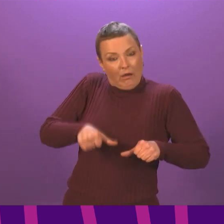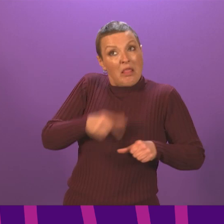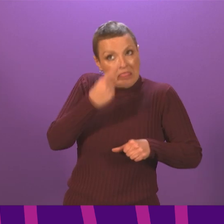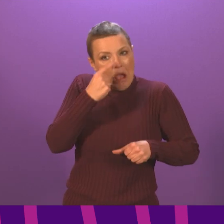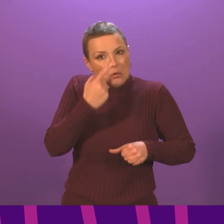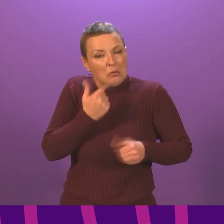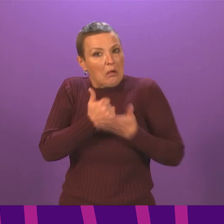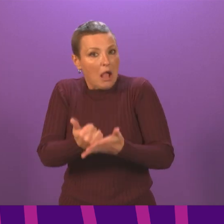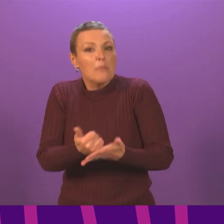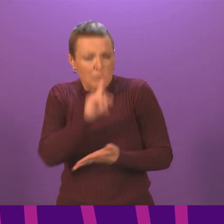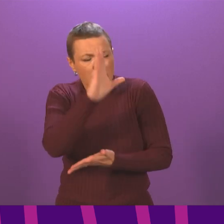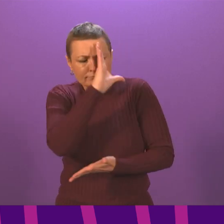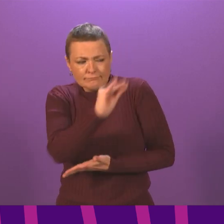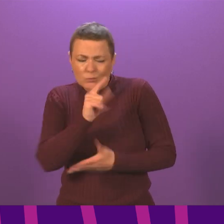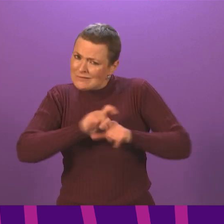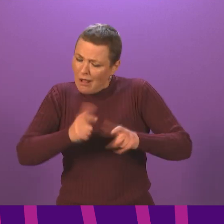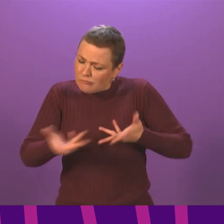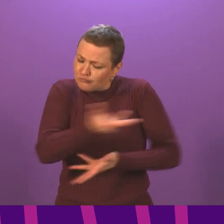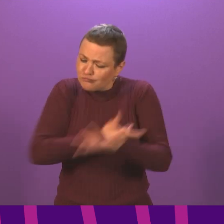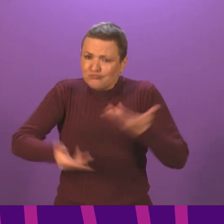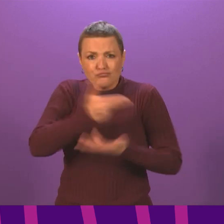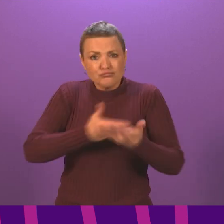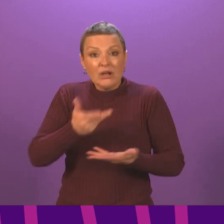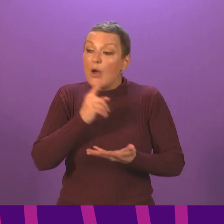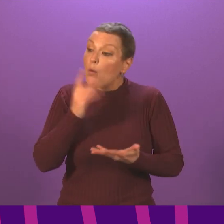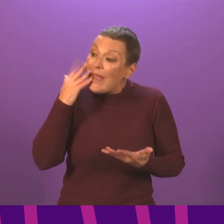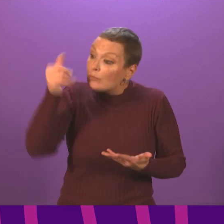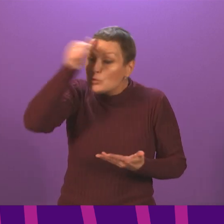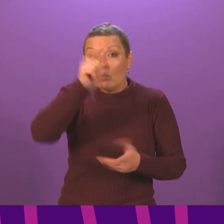that work are under way, and we will make sure that we keep Dr Allan and other colleagues